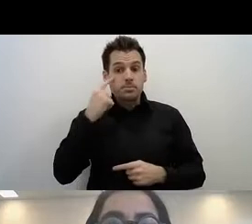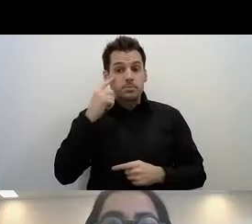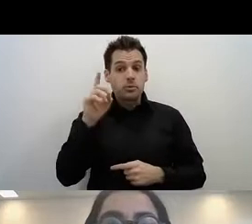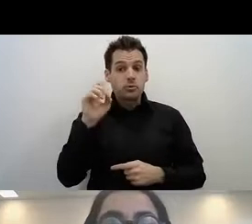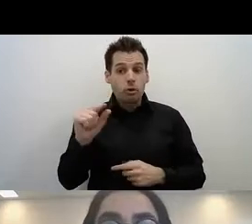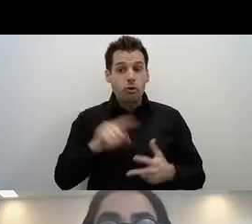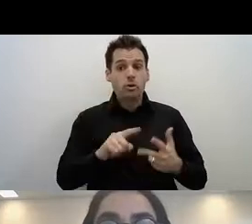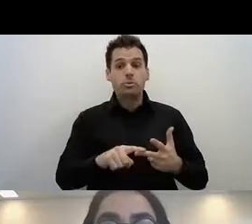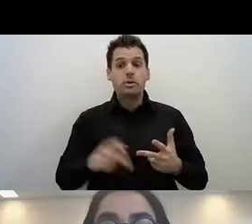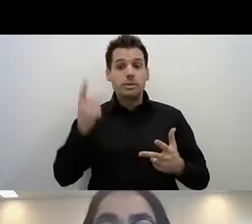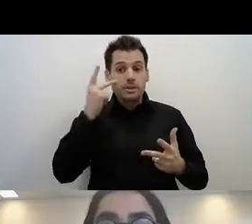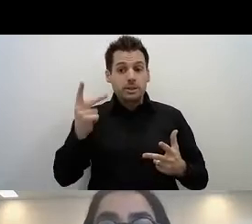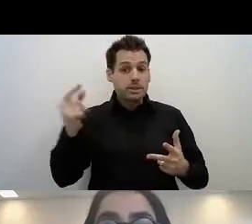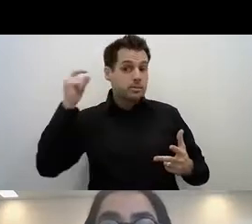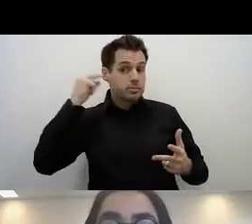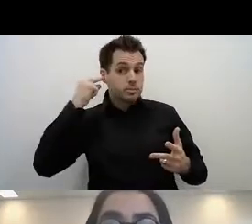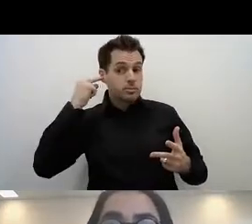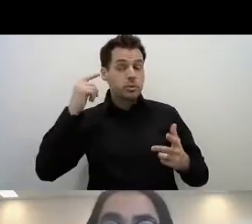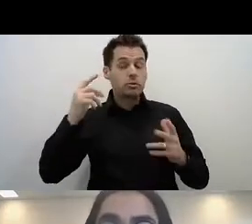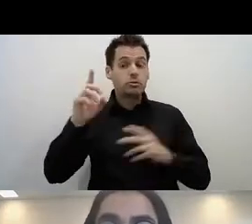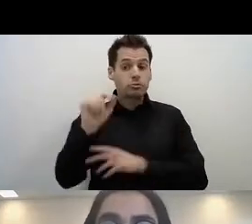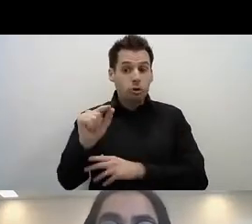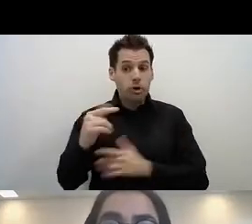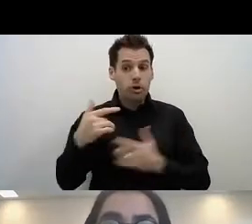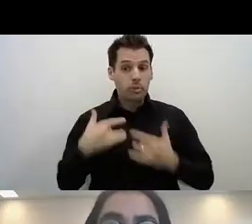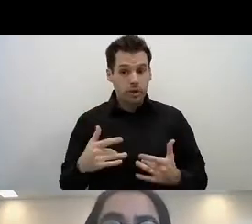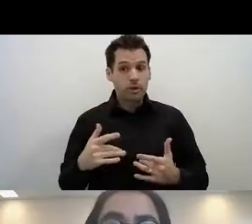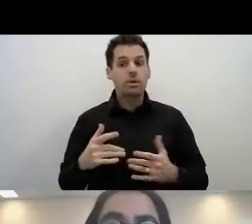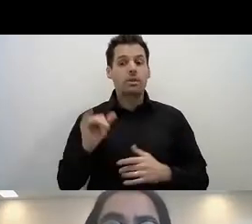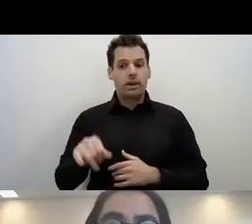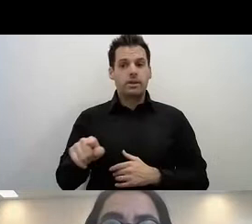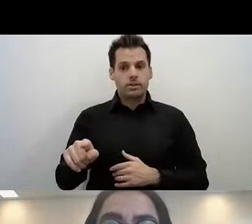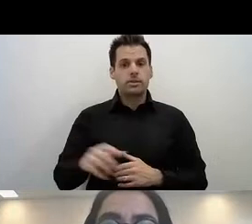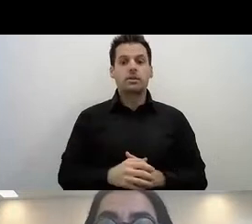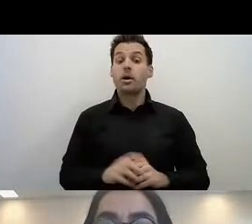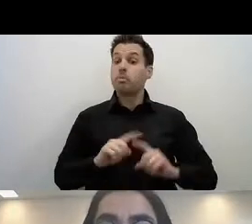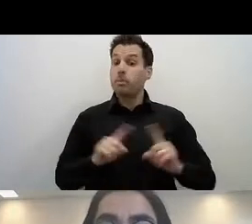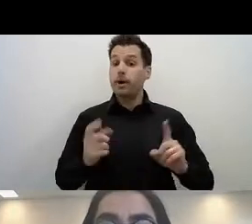however we know that the kinds of support and assistance service animals provide has evolved